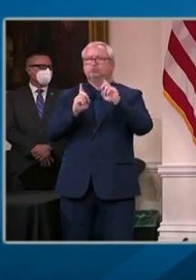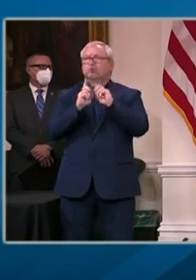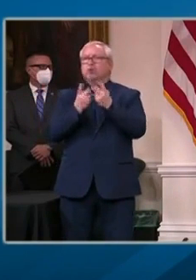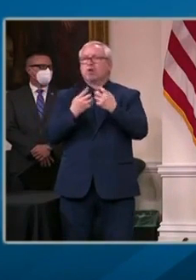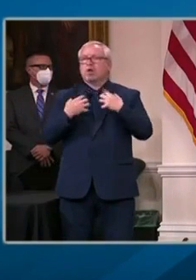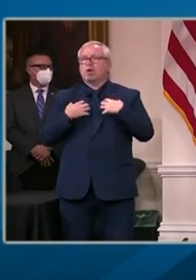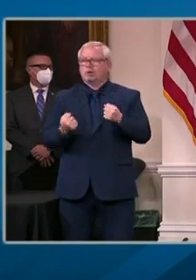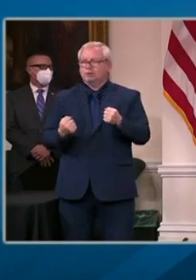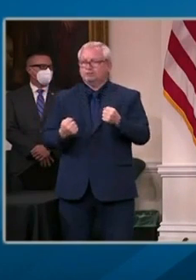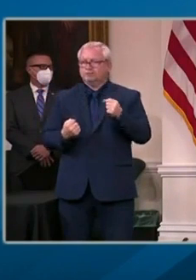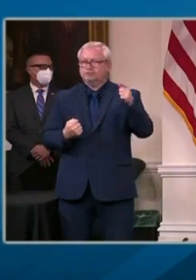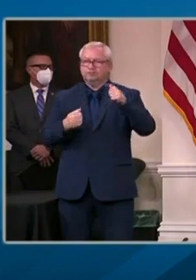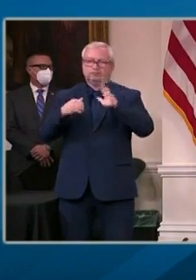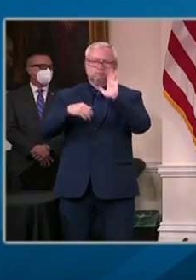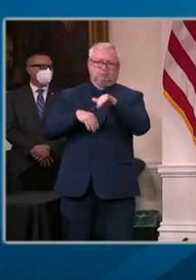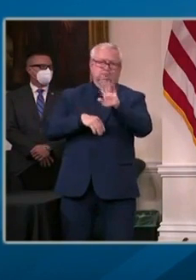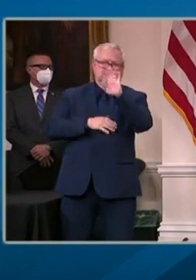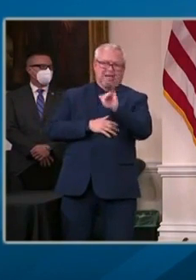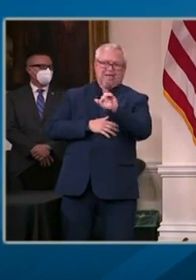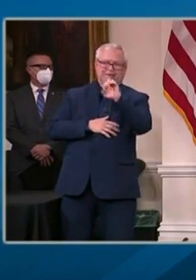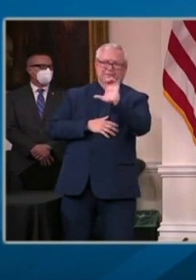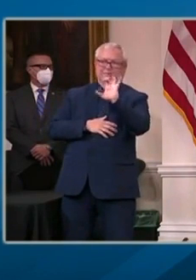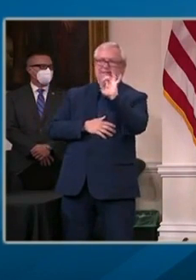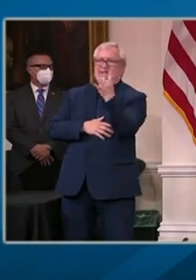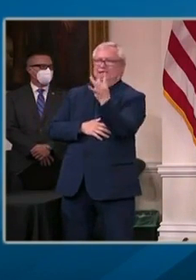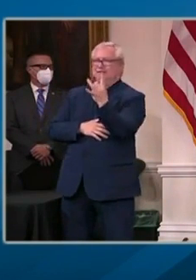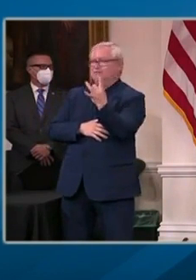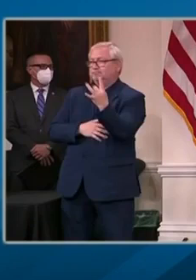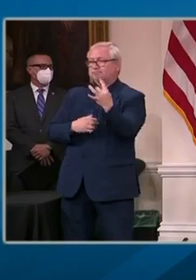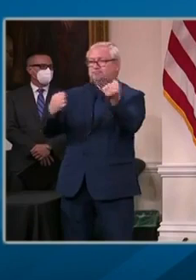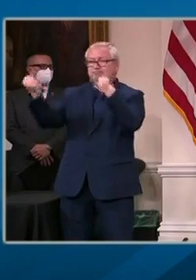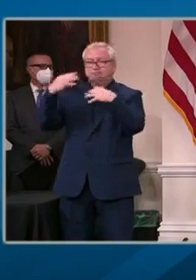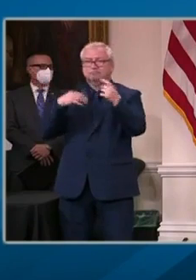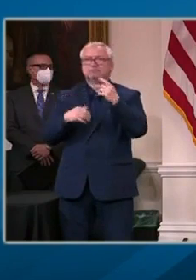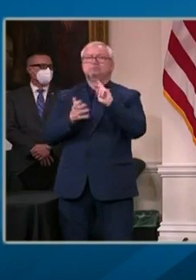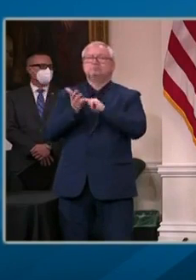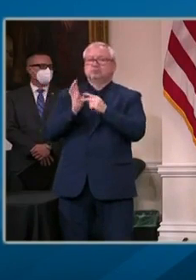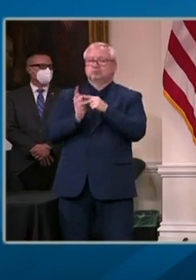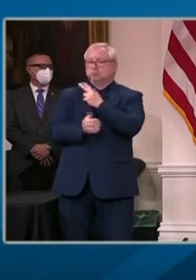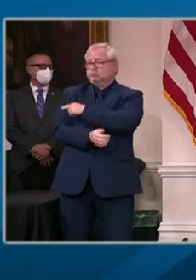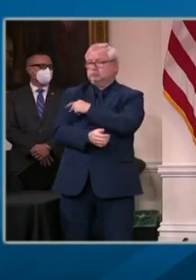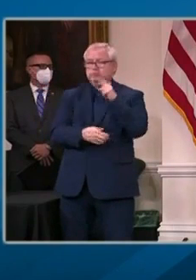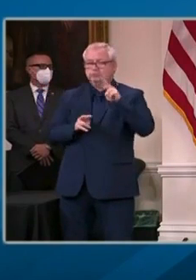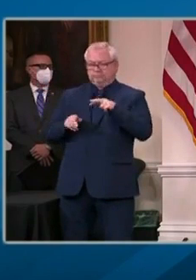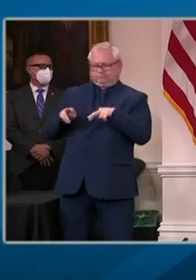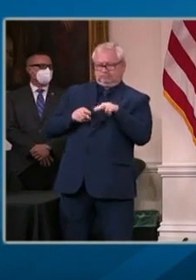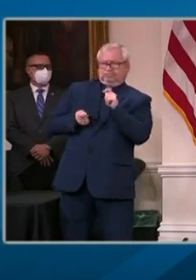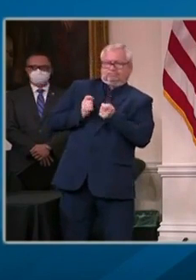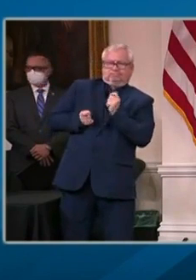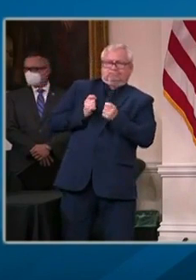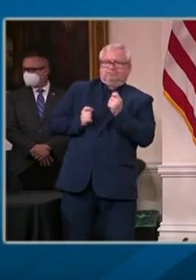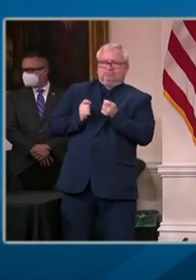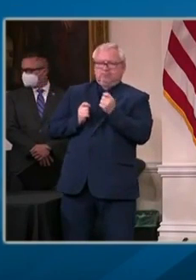THESE PLANS MUST BE SUBMITTED TO THE MARYLAND DEPARTMENT OF HEALTH NO LATER THAN DECEMBER 8.